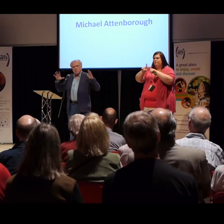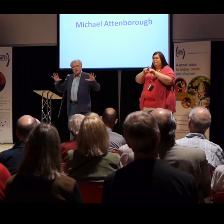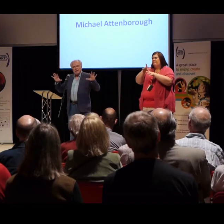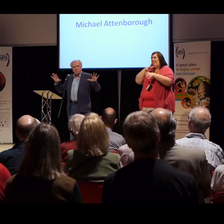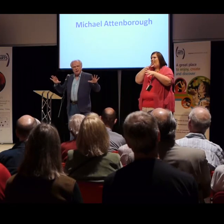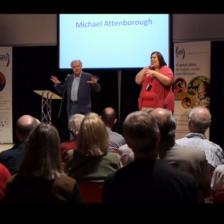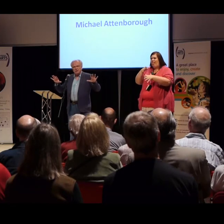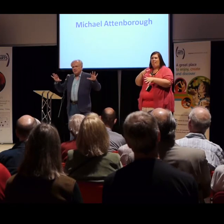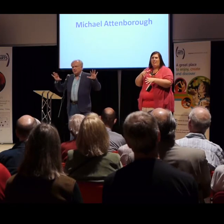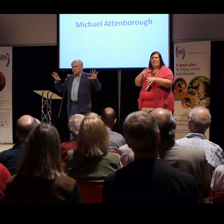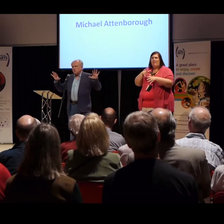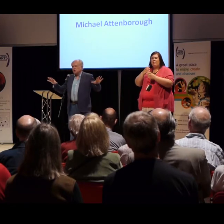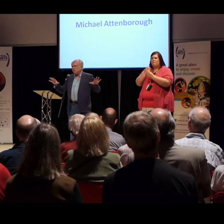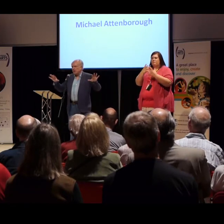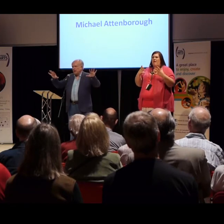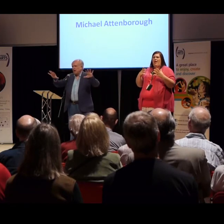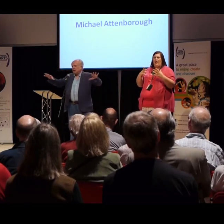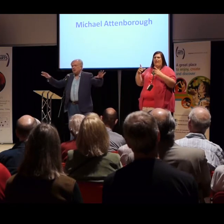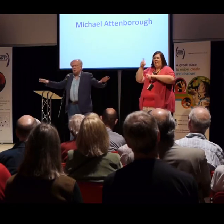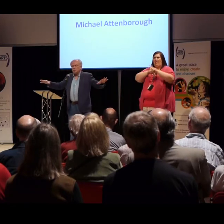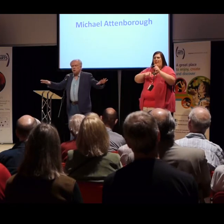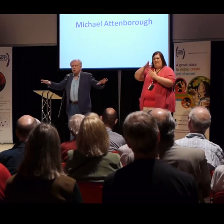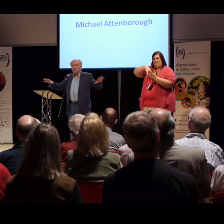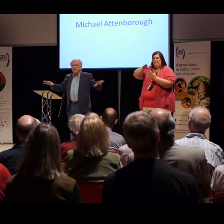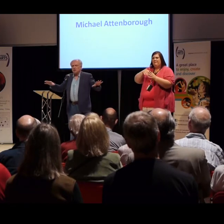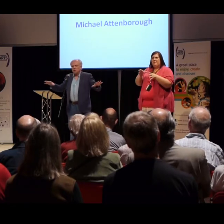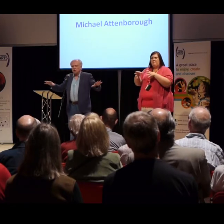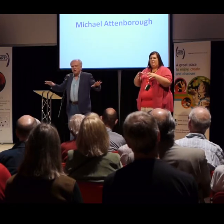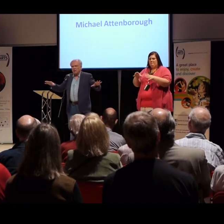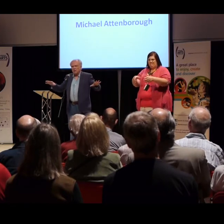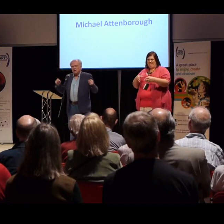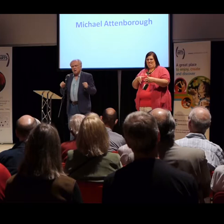brightly painted sort of souvenir pottery you've ever seen in your life.